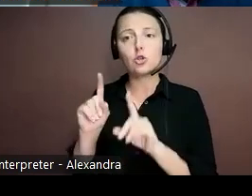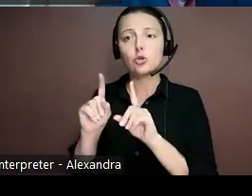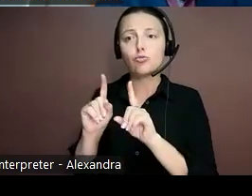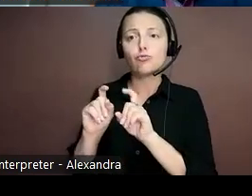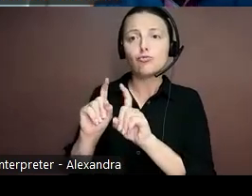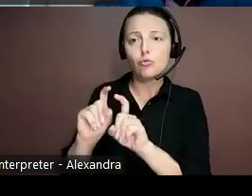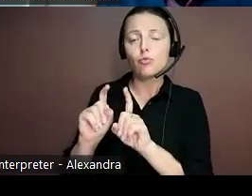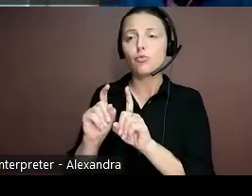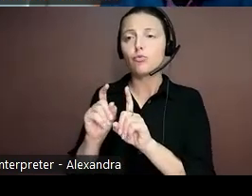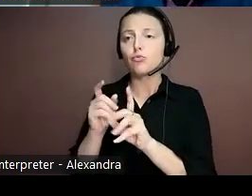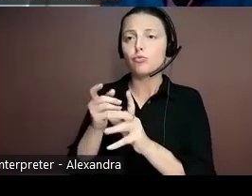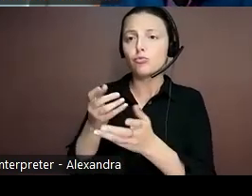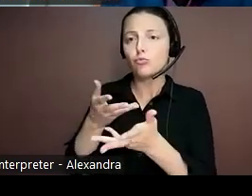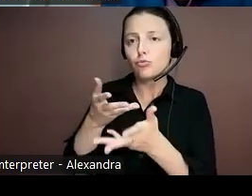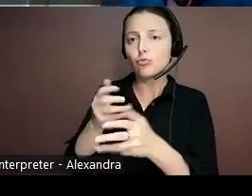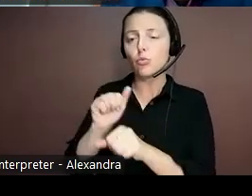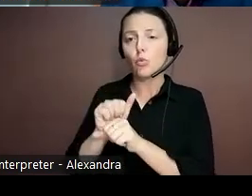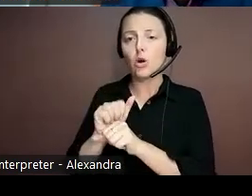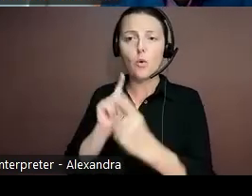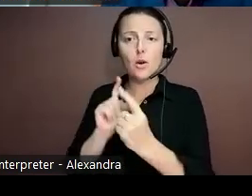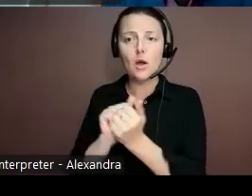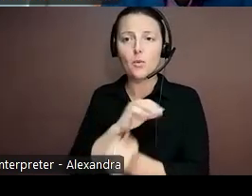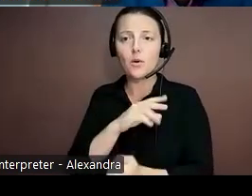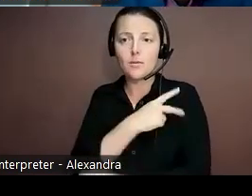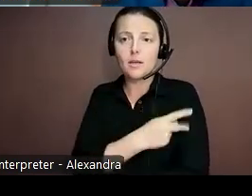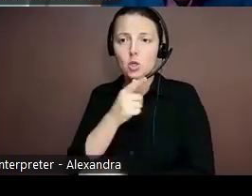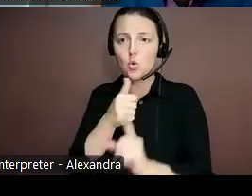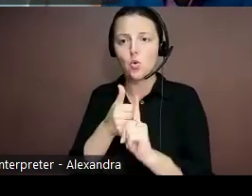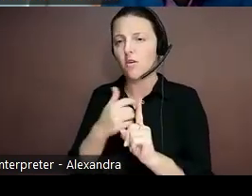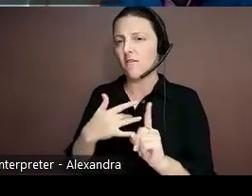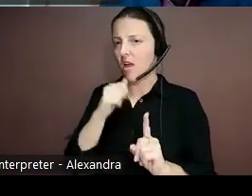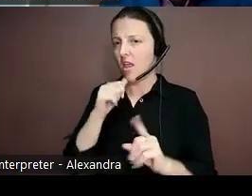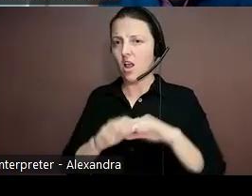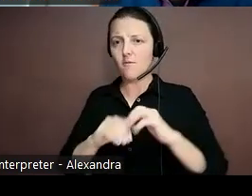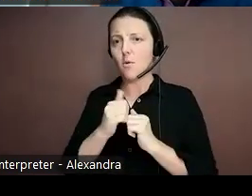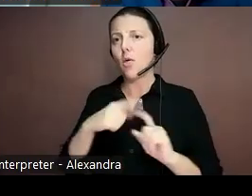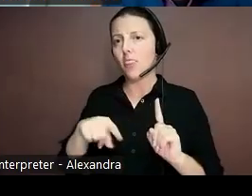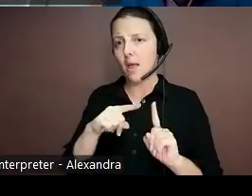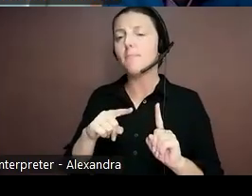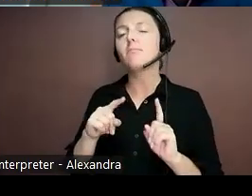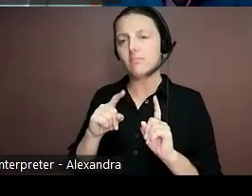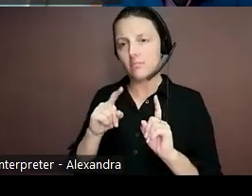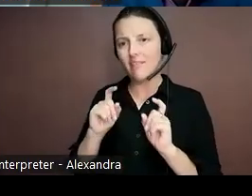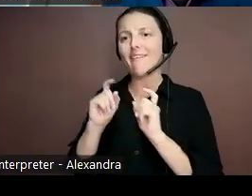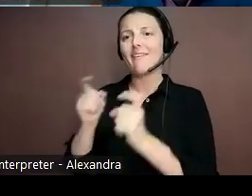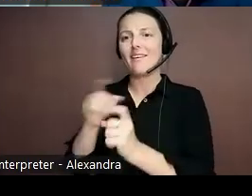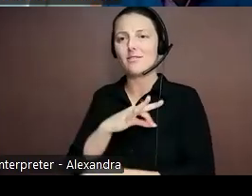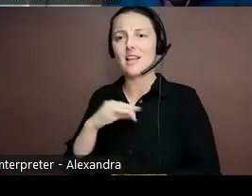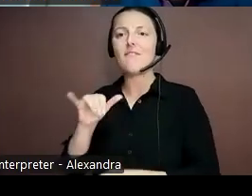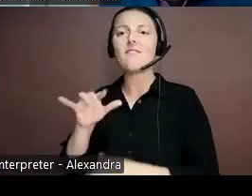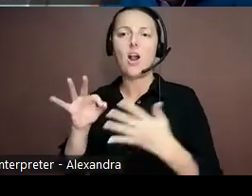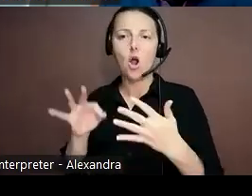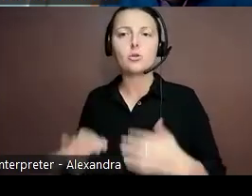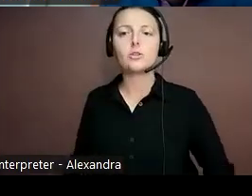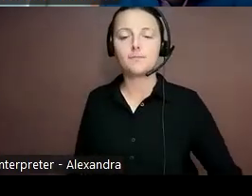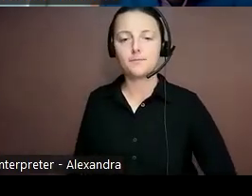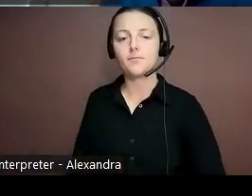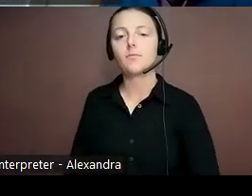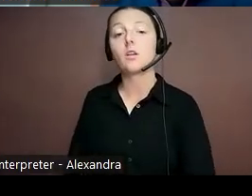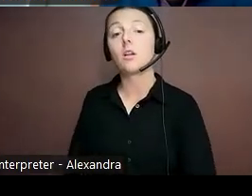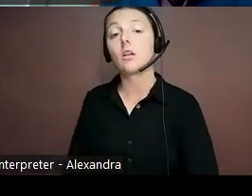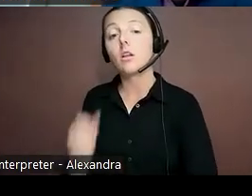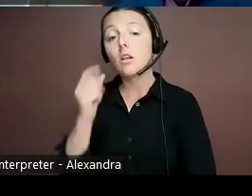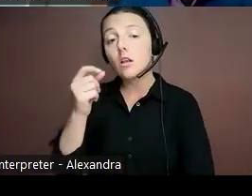PQ remarkably this has been uh uh in the PQ like we've seen very little of that okay like that